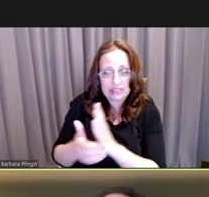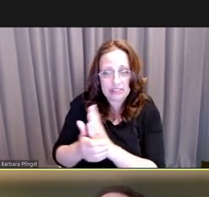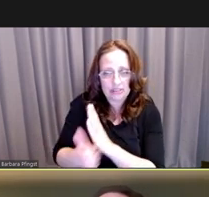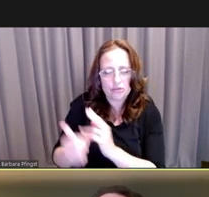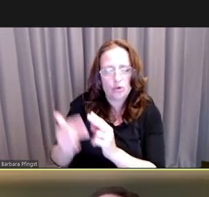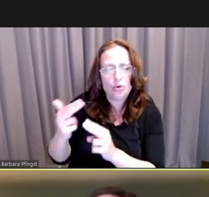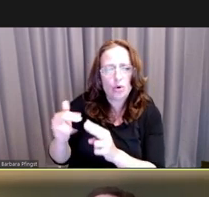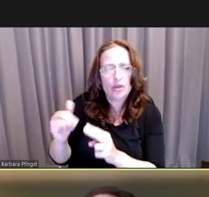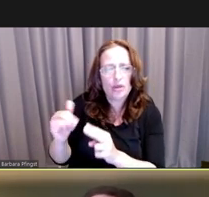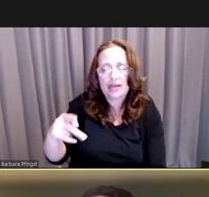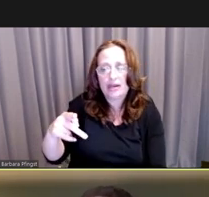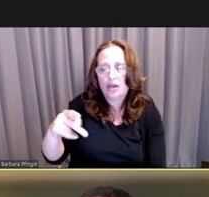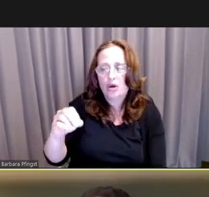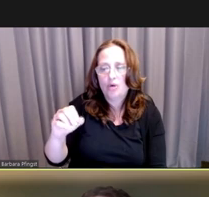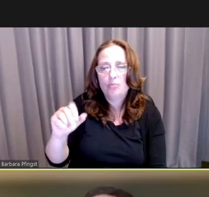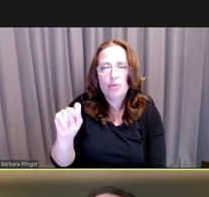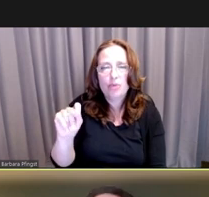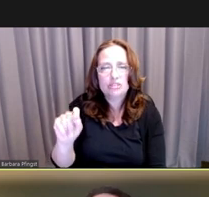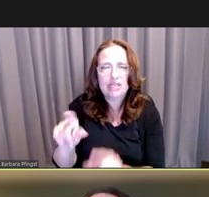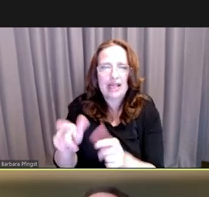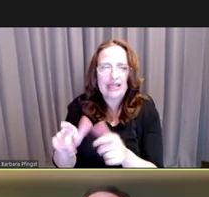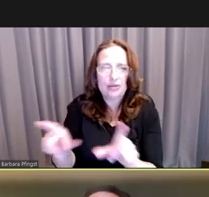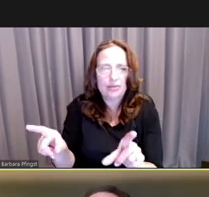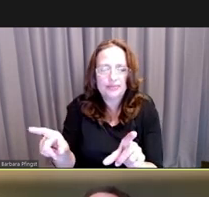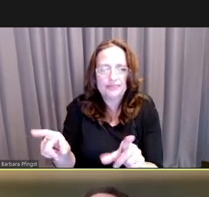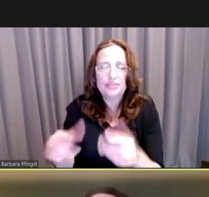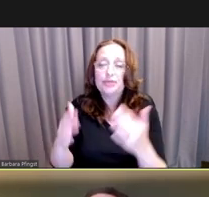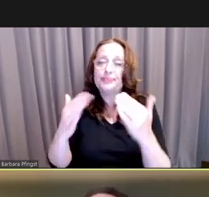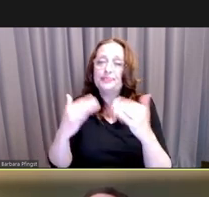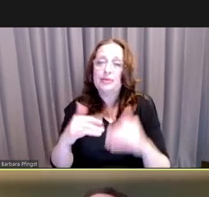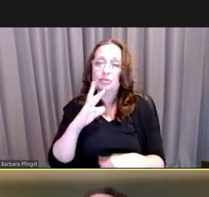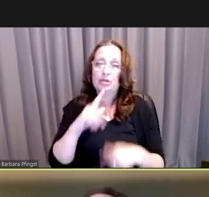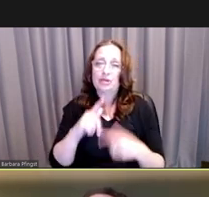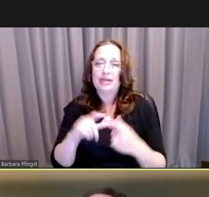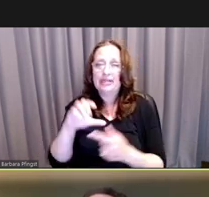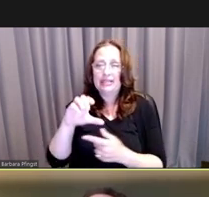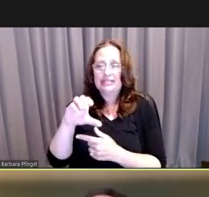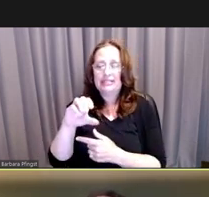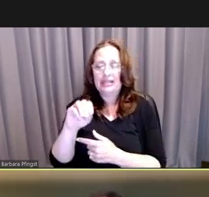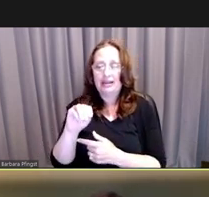So I want to focus on CMV for a few minutes. So CMV is probably